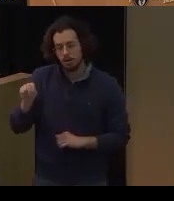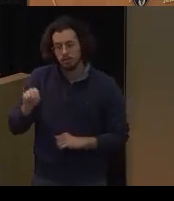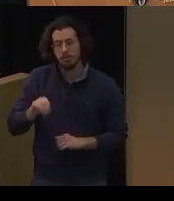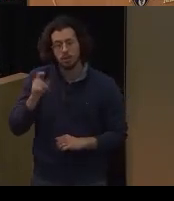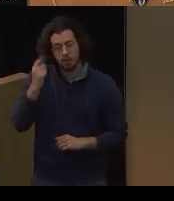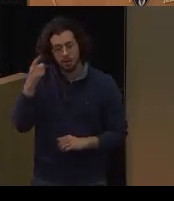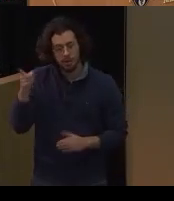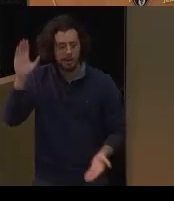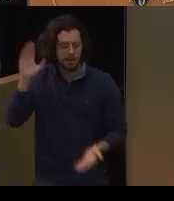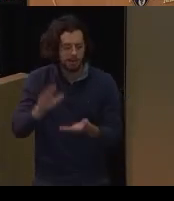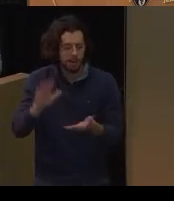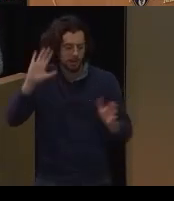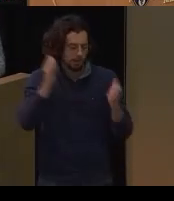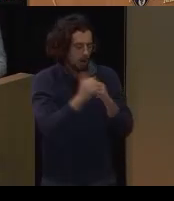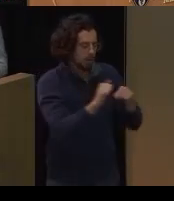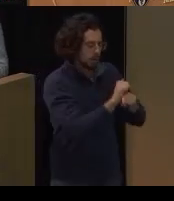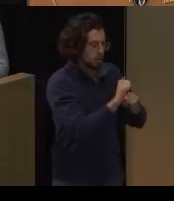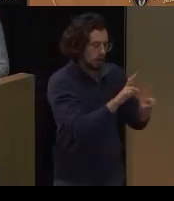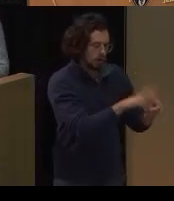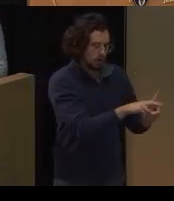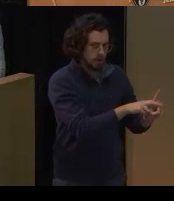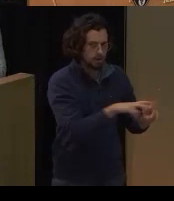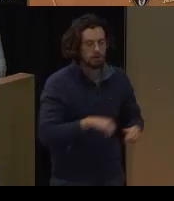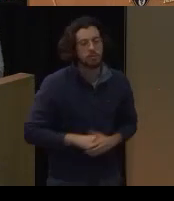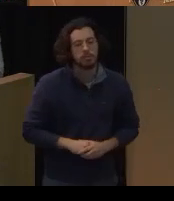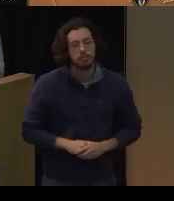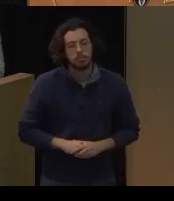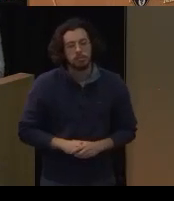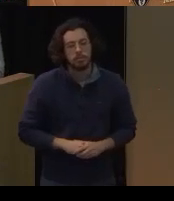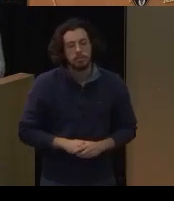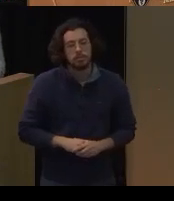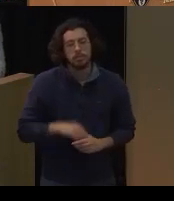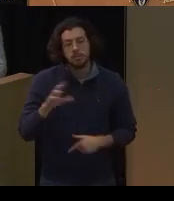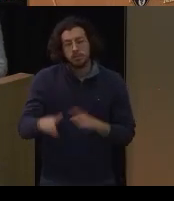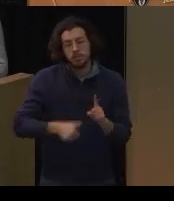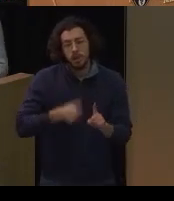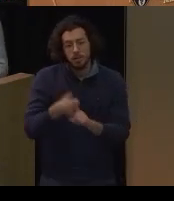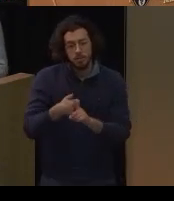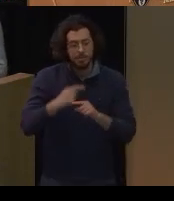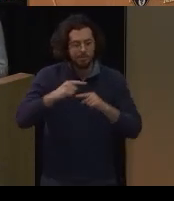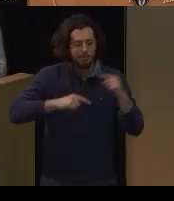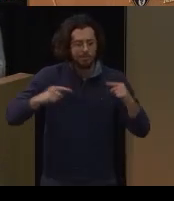the training effect which is depicted on the left side the effect varied by region of Indra so we